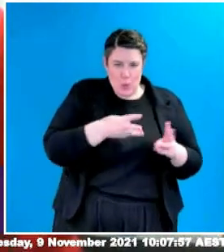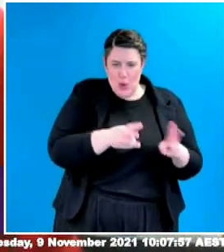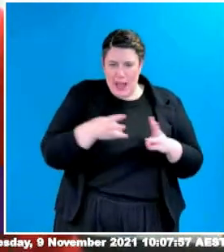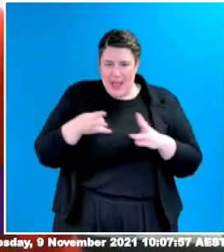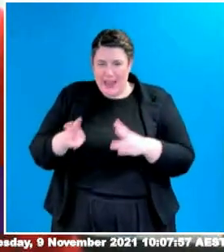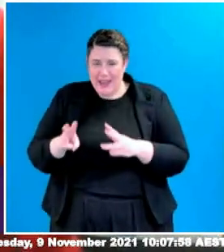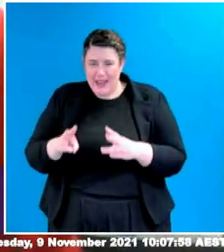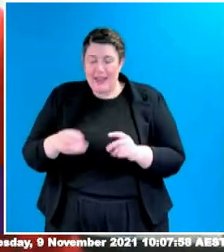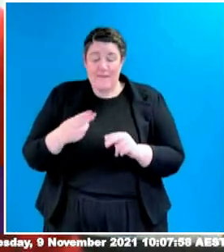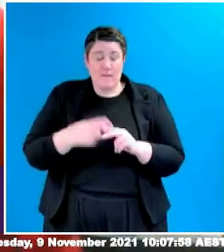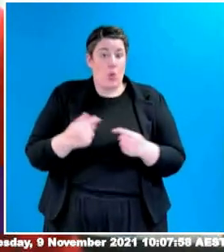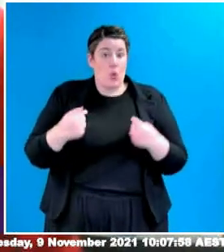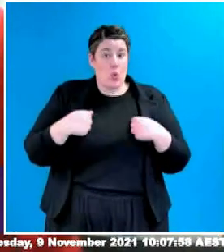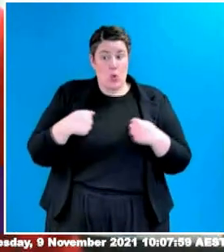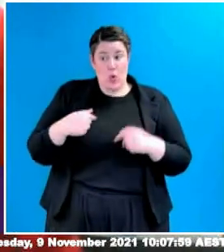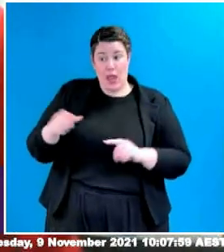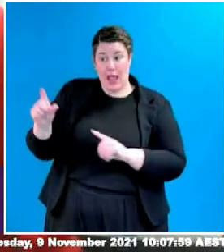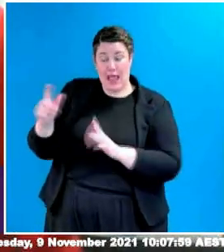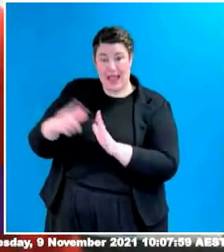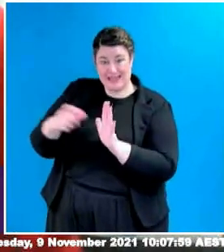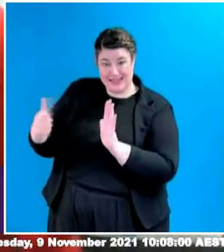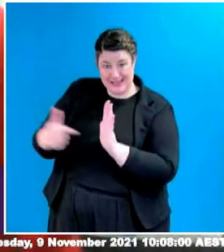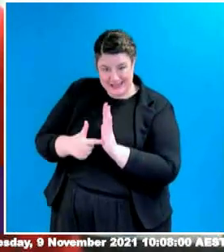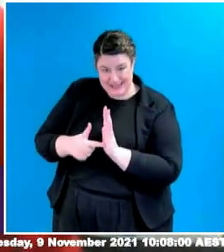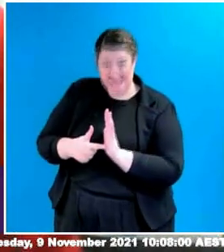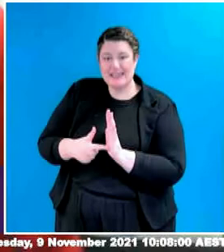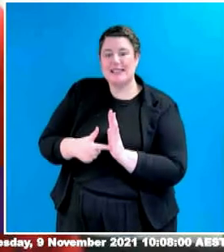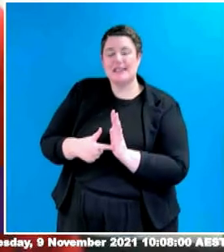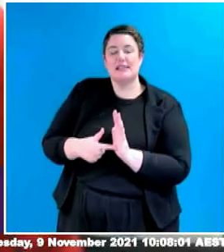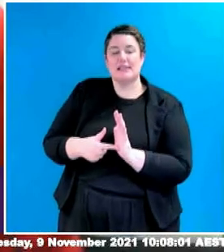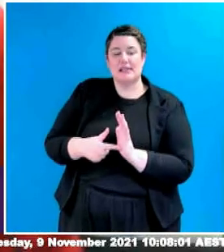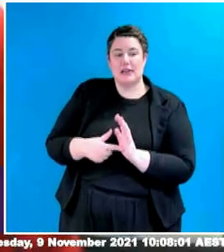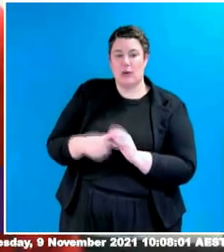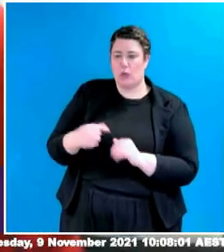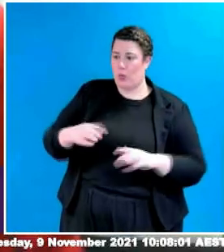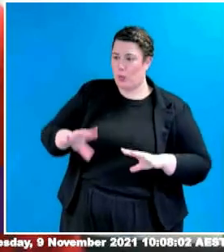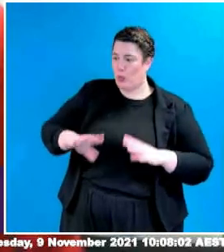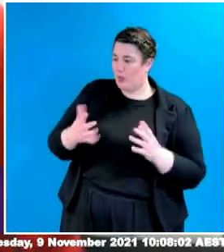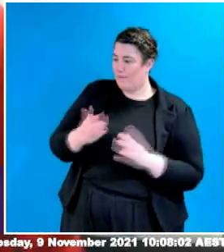I have found in the ACT, having it centralised, particularly with the